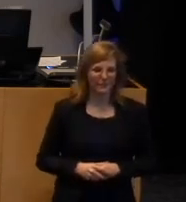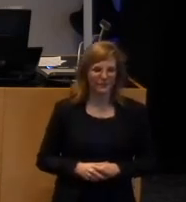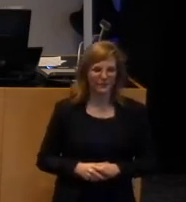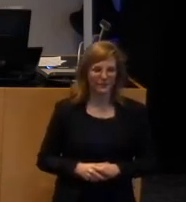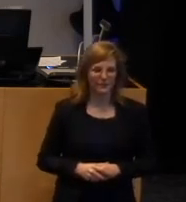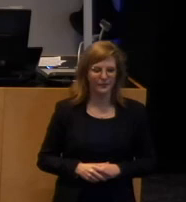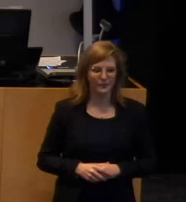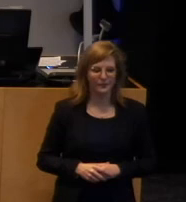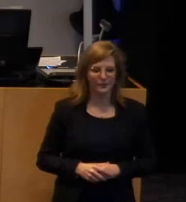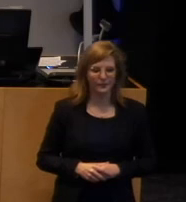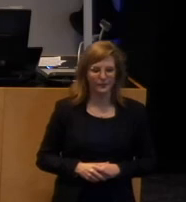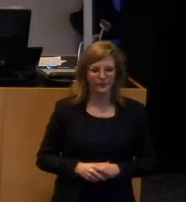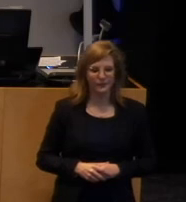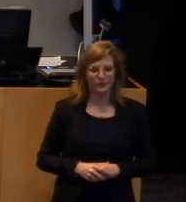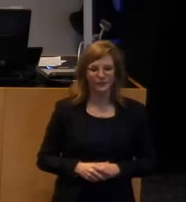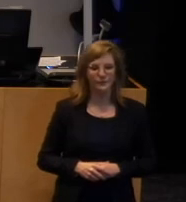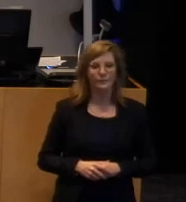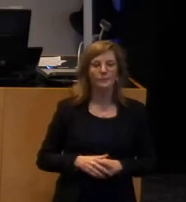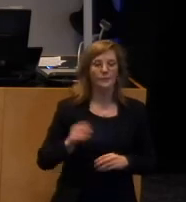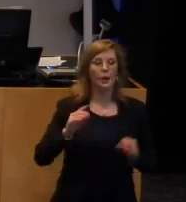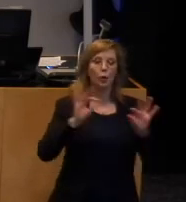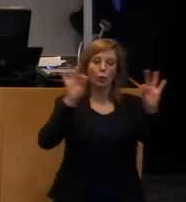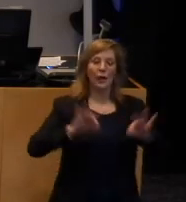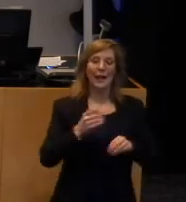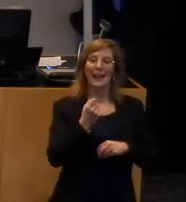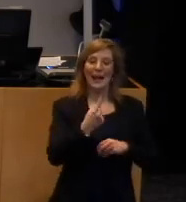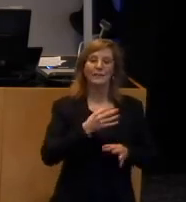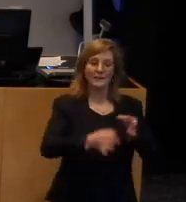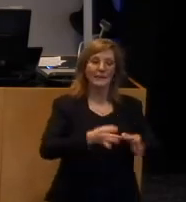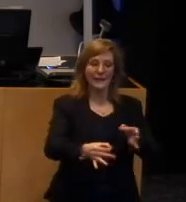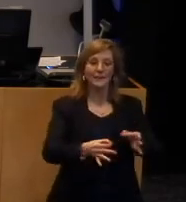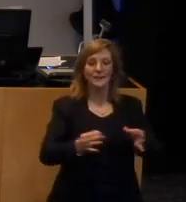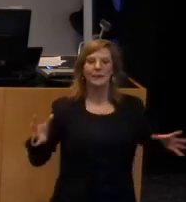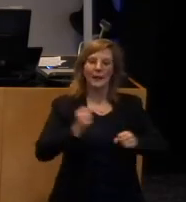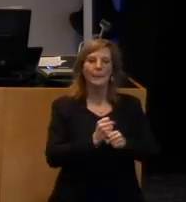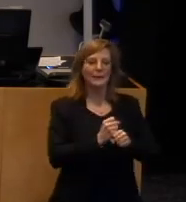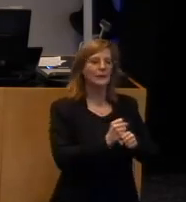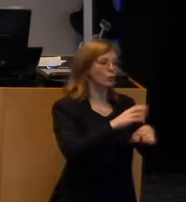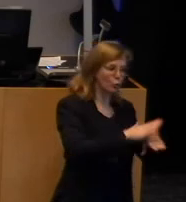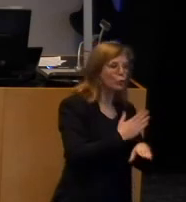So, for each of these strategies, 11 in total, so the applied and rejected,